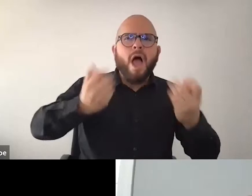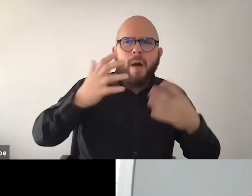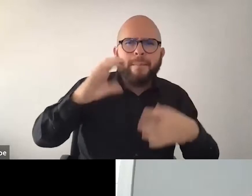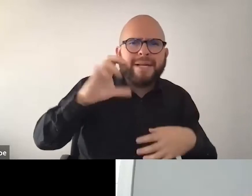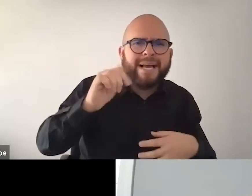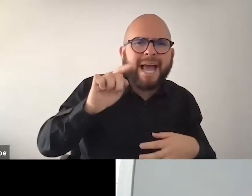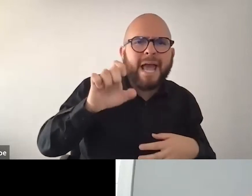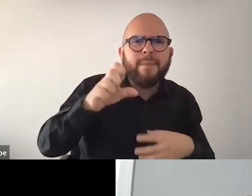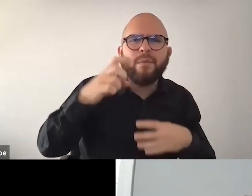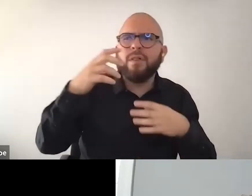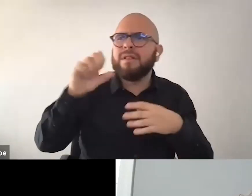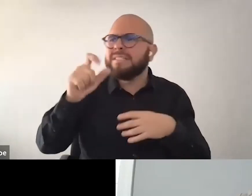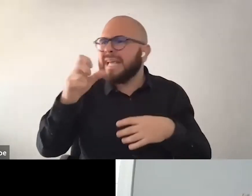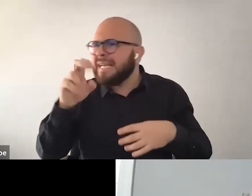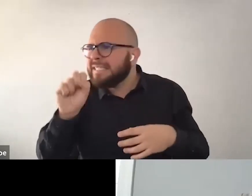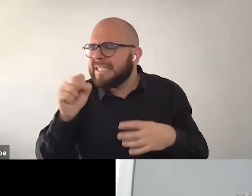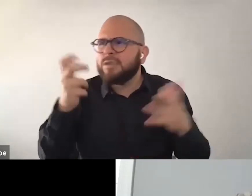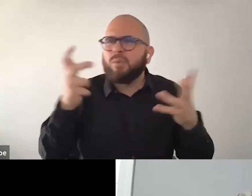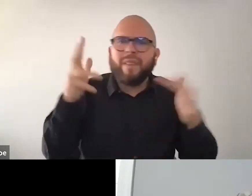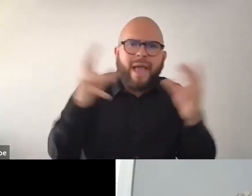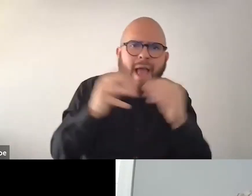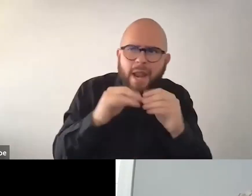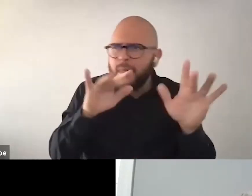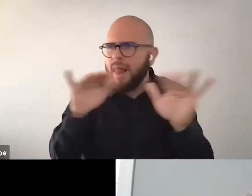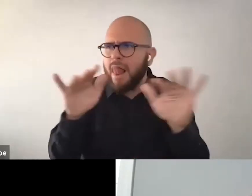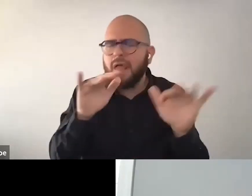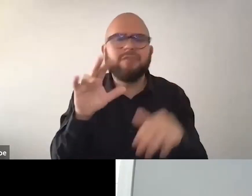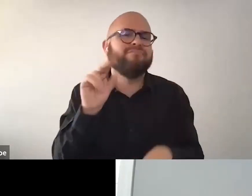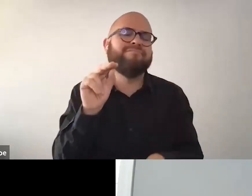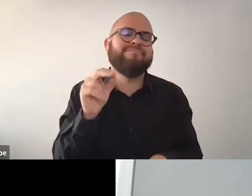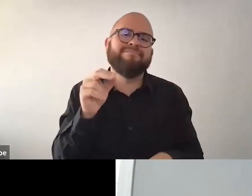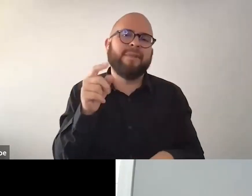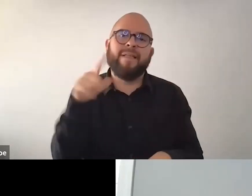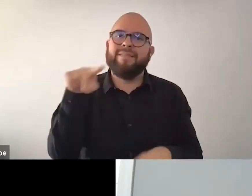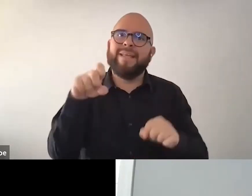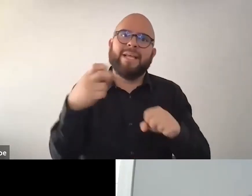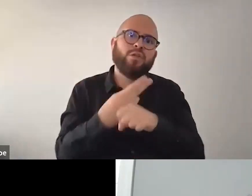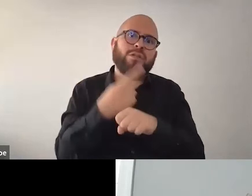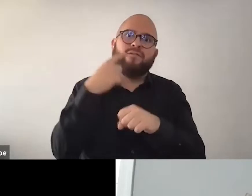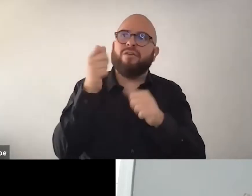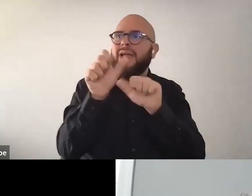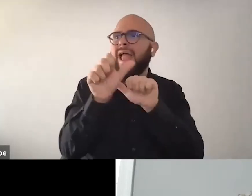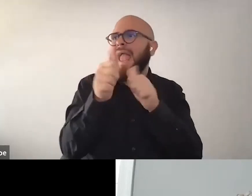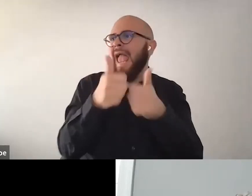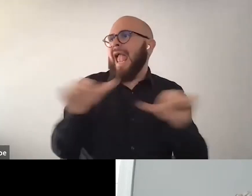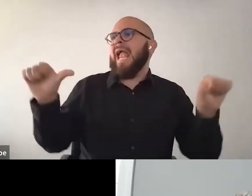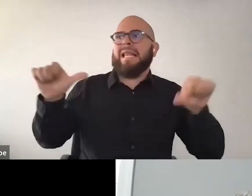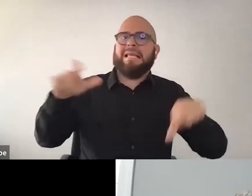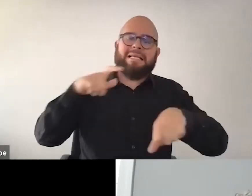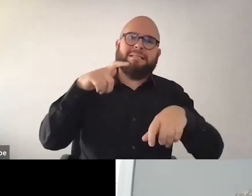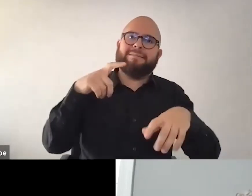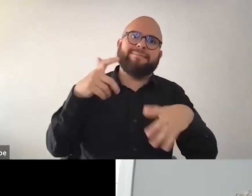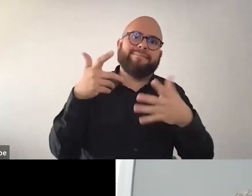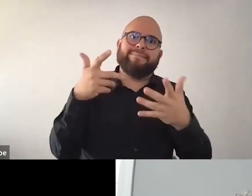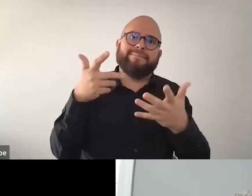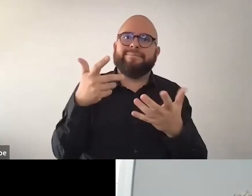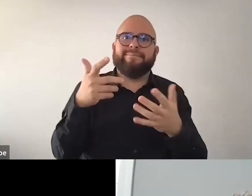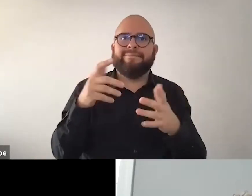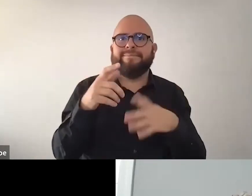up to it's unlimited use on cable channels for that length of time, for that flat rate. Okay got it, got it.